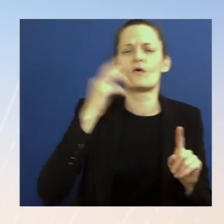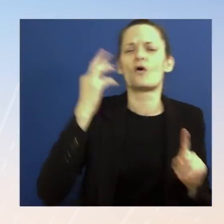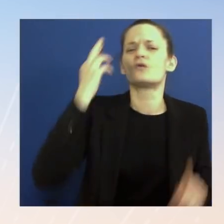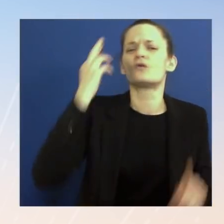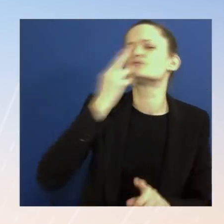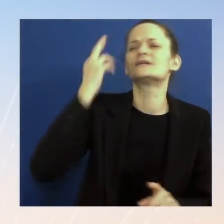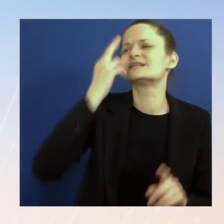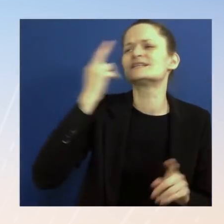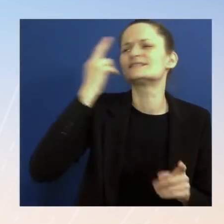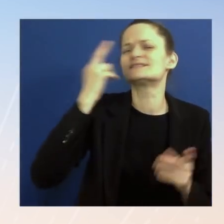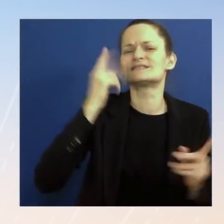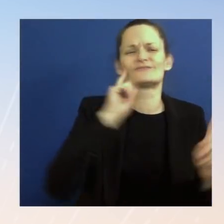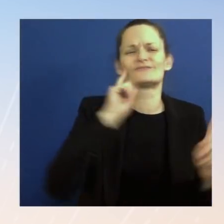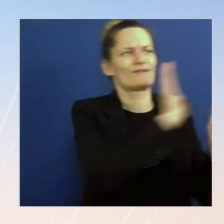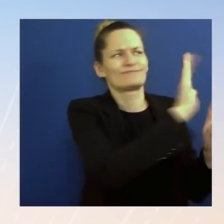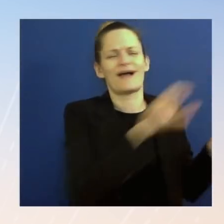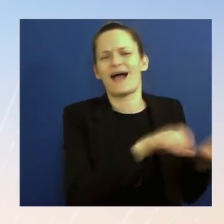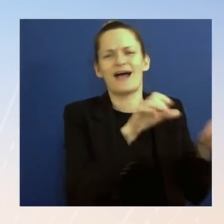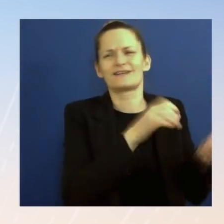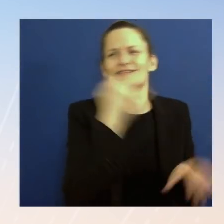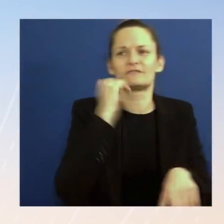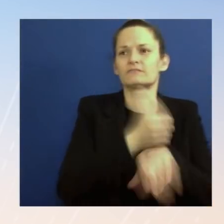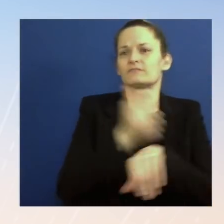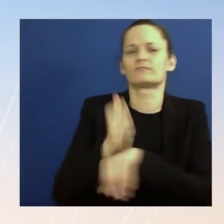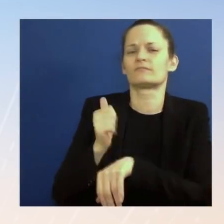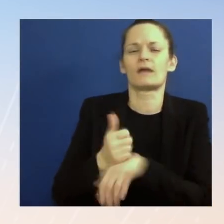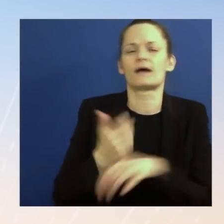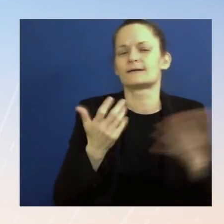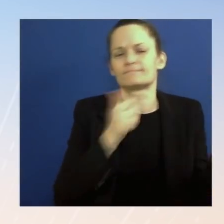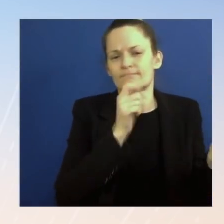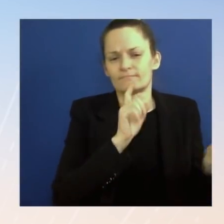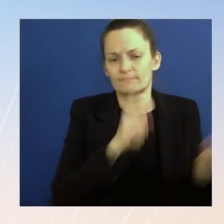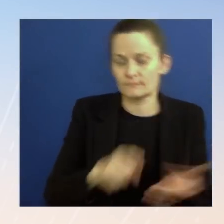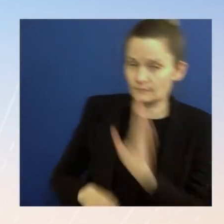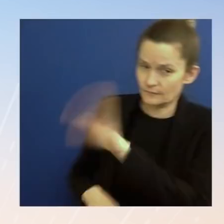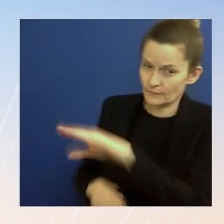Because so far, we've heard the President talk a lot about what the U.S. is not going to do,